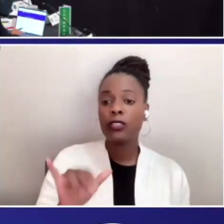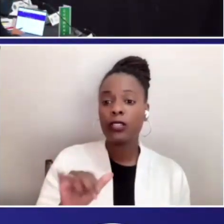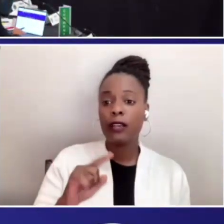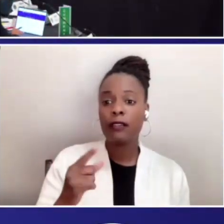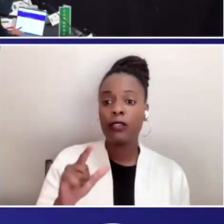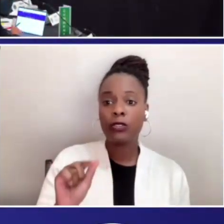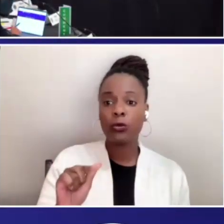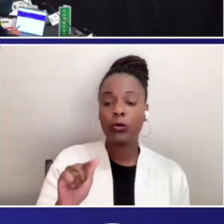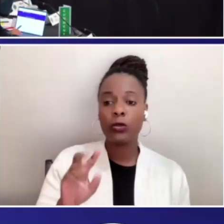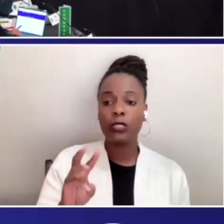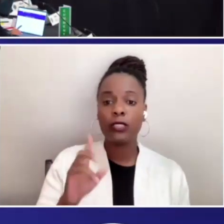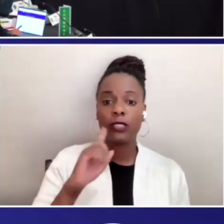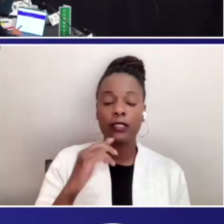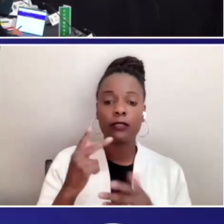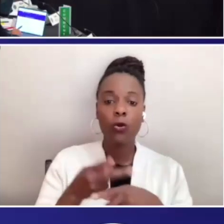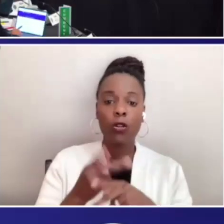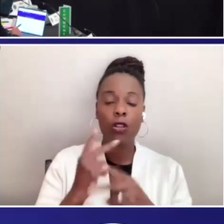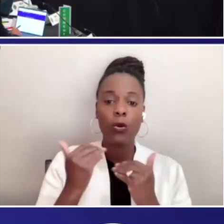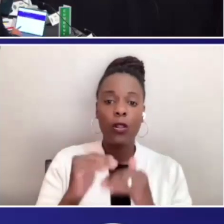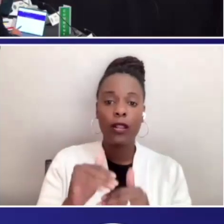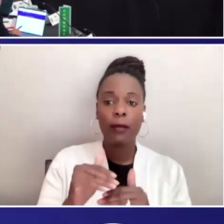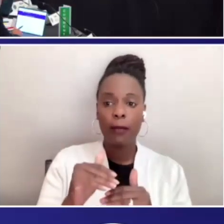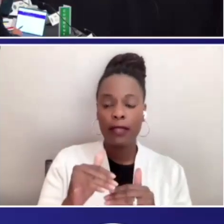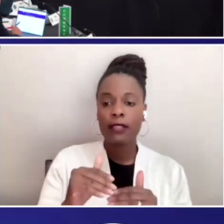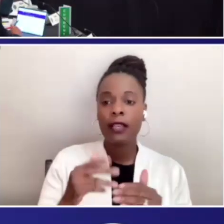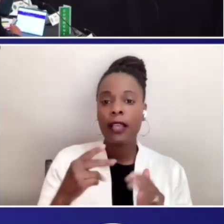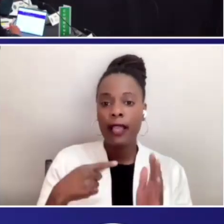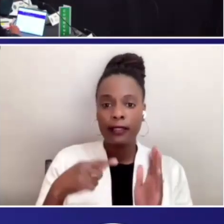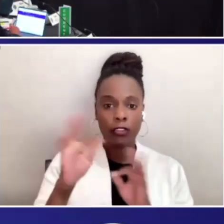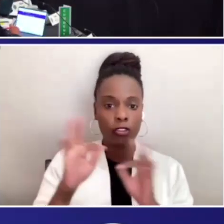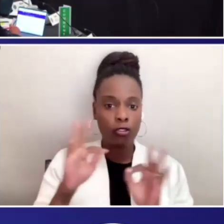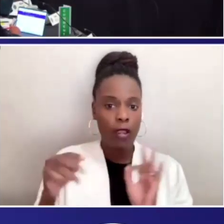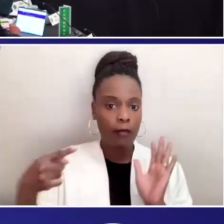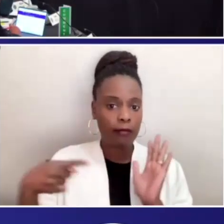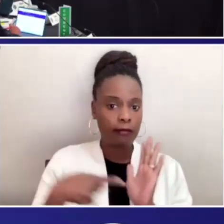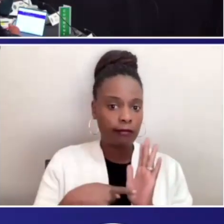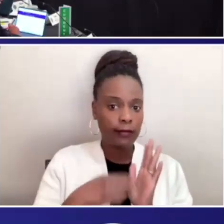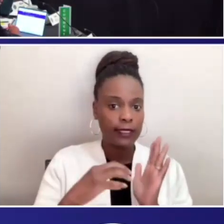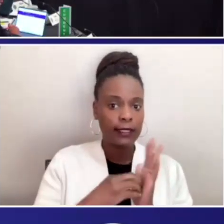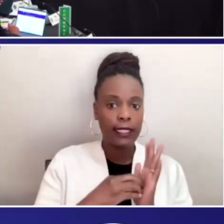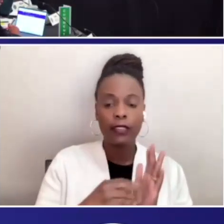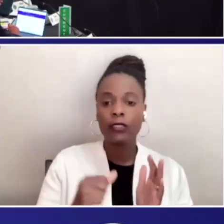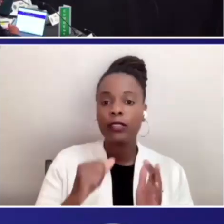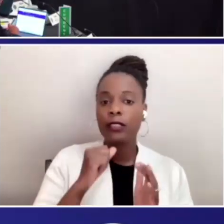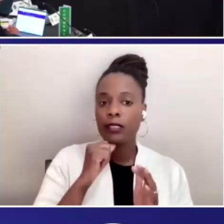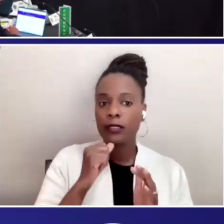in paragraph (b)(2) Romanette four A of this section shall not be applicable to borrowers during the period if the student